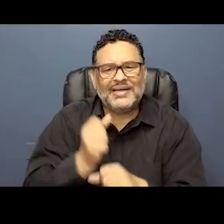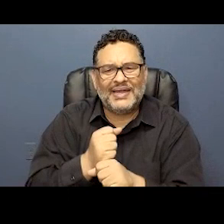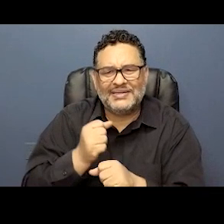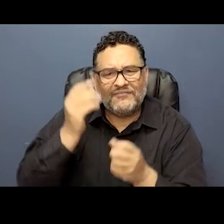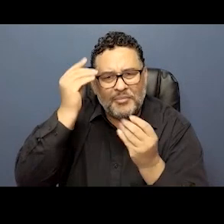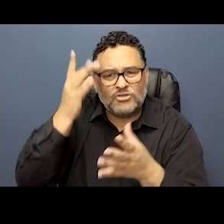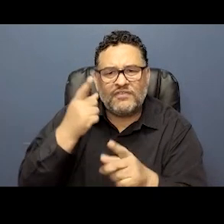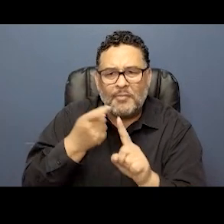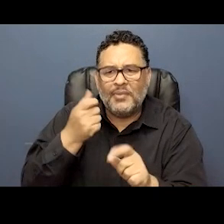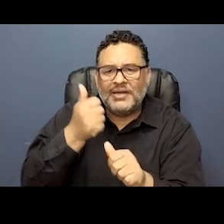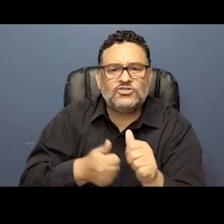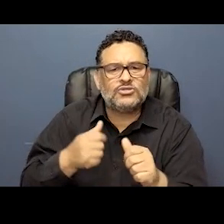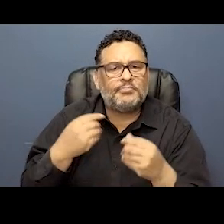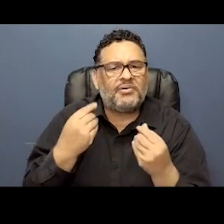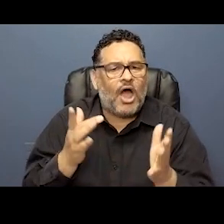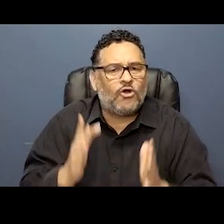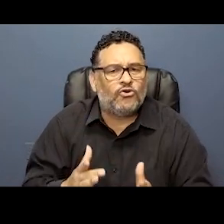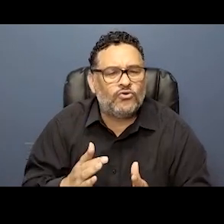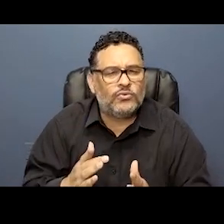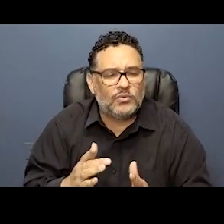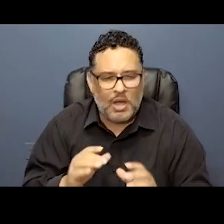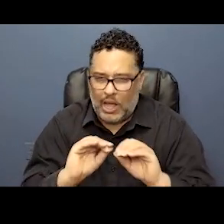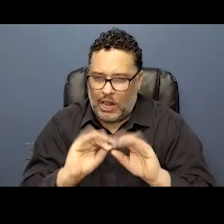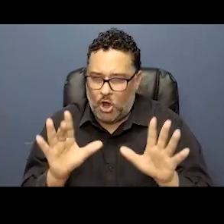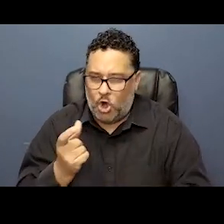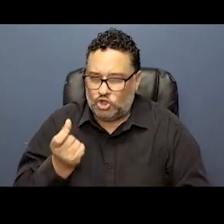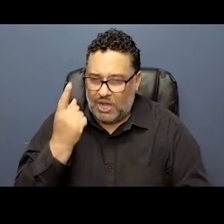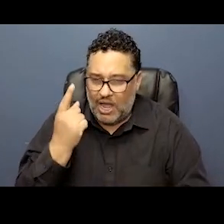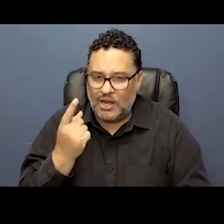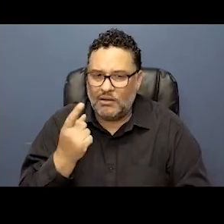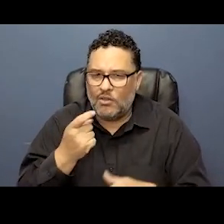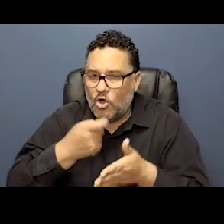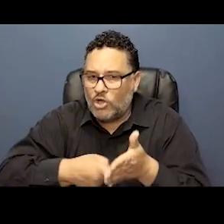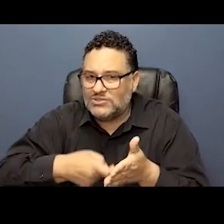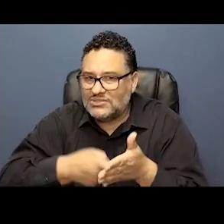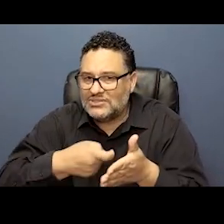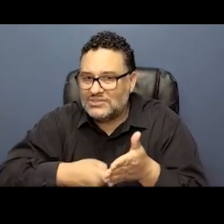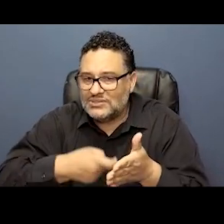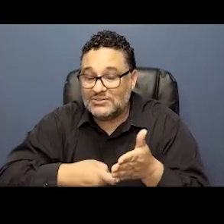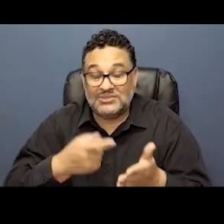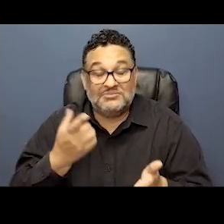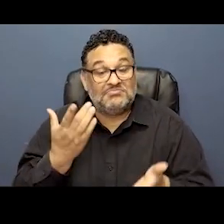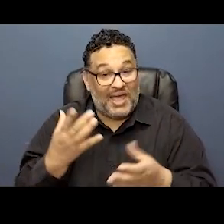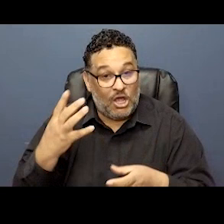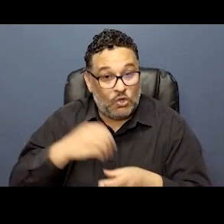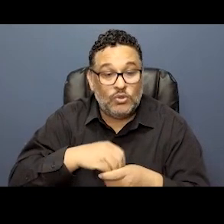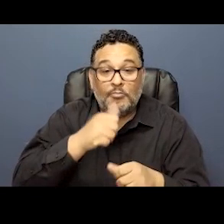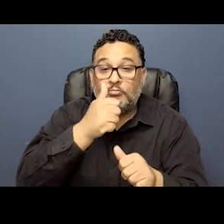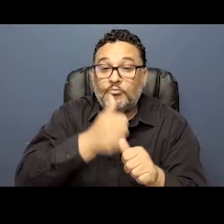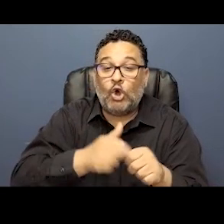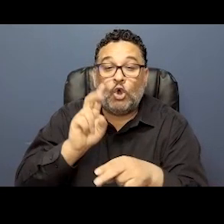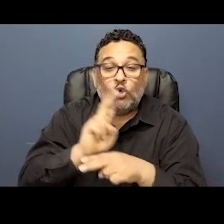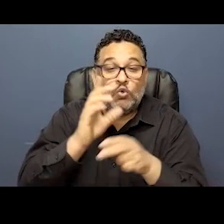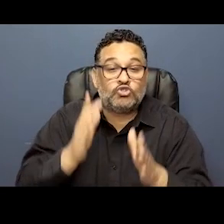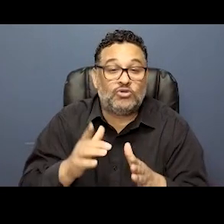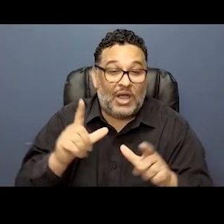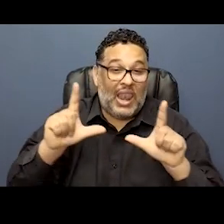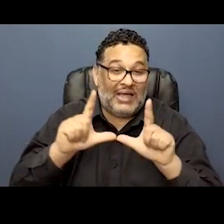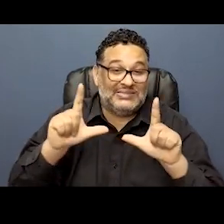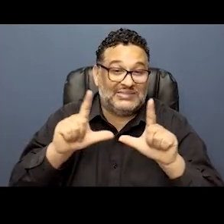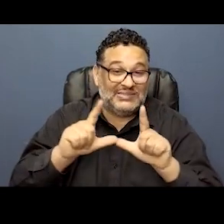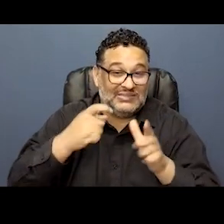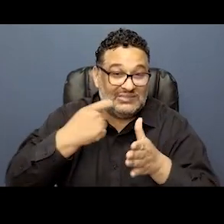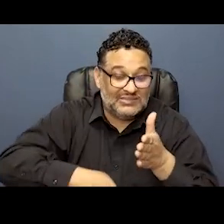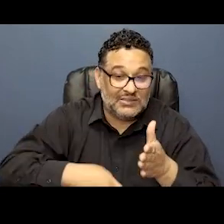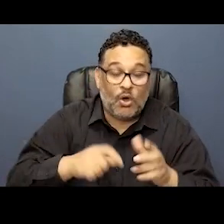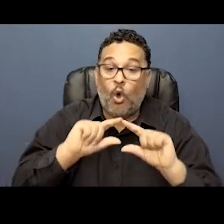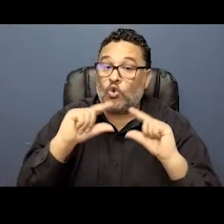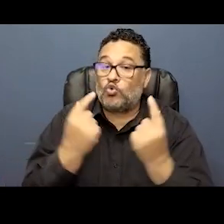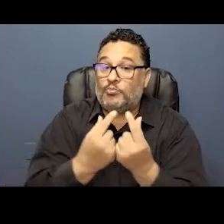understand associated costs, which may include per user licensing, group pricing, and base vs.